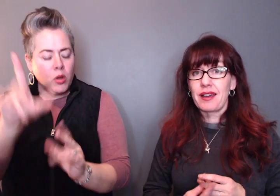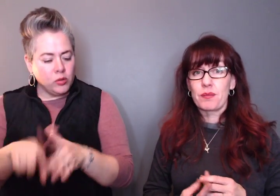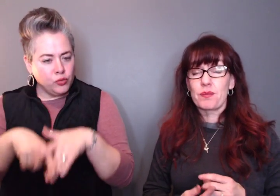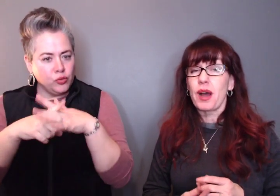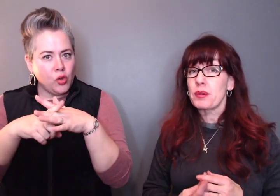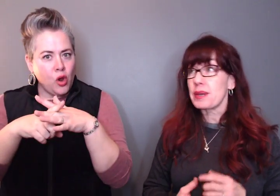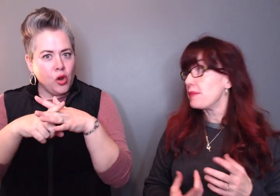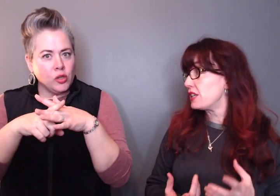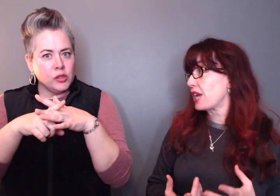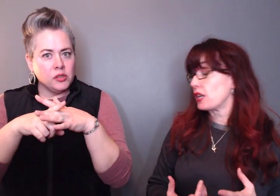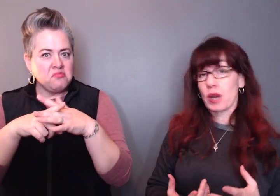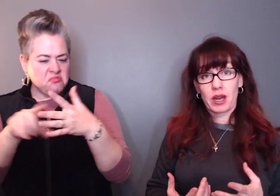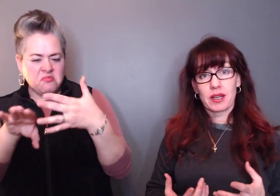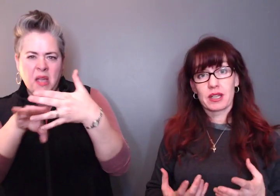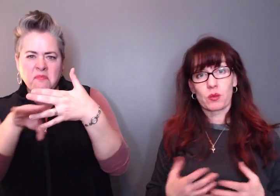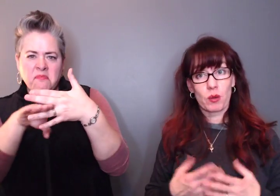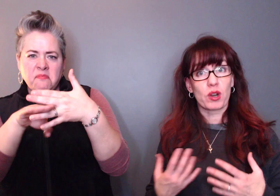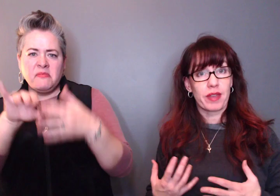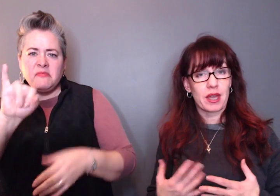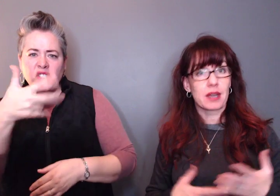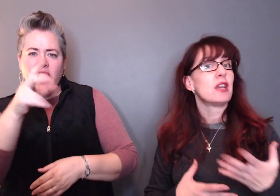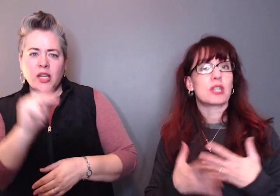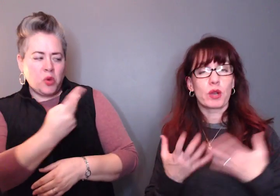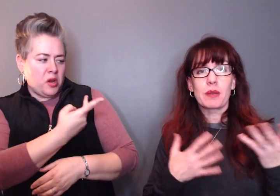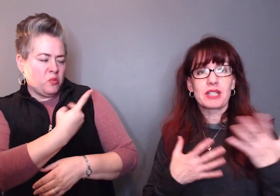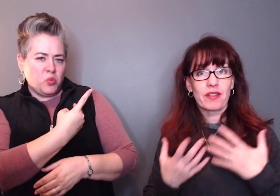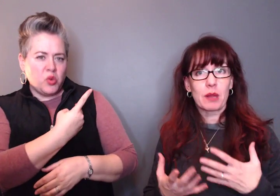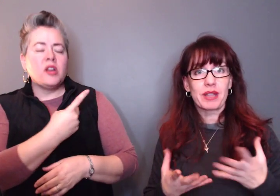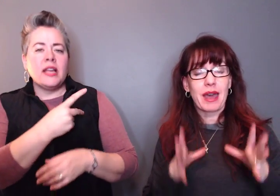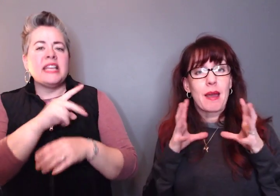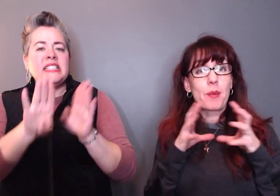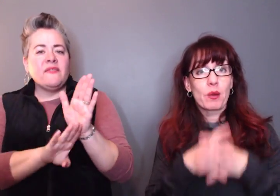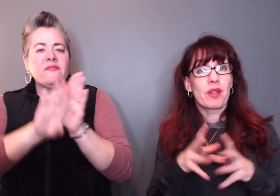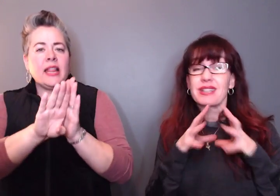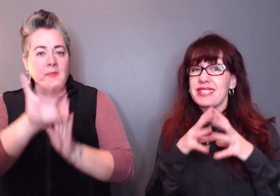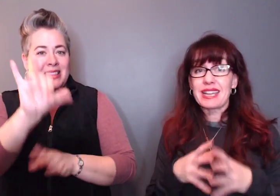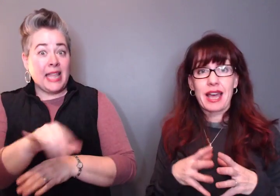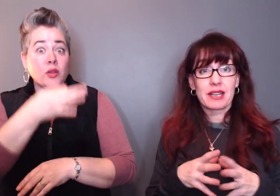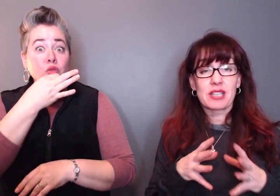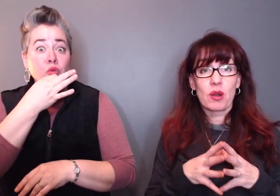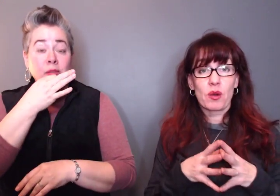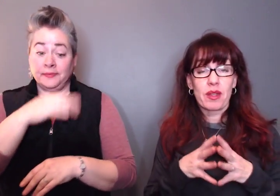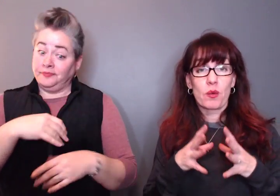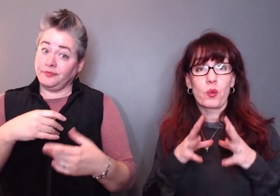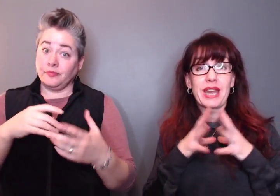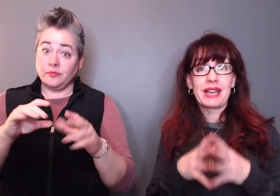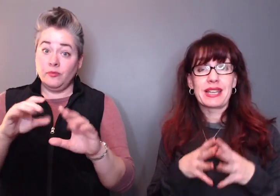to start probably mid-January. We're gonna be developing that. Deadlines: so we need